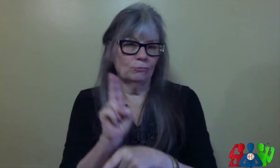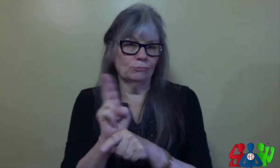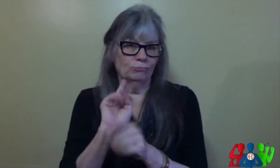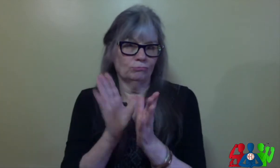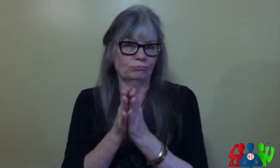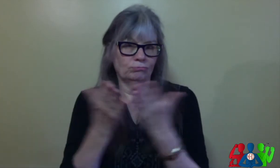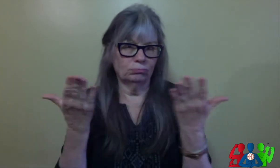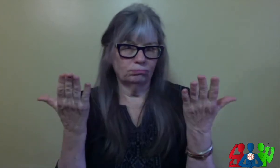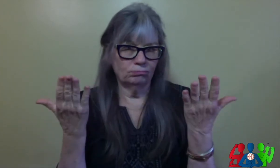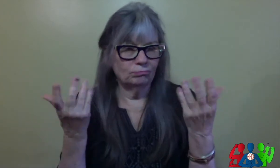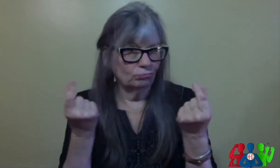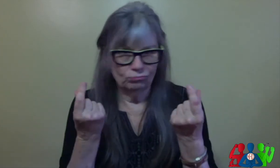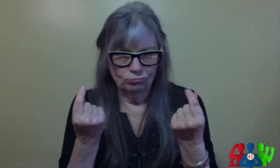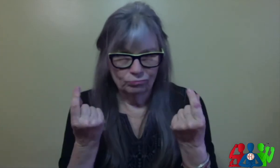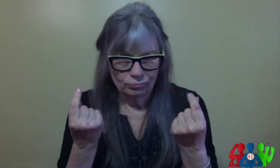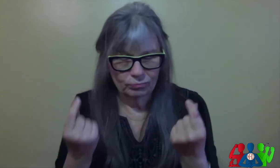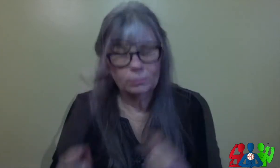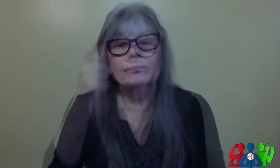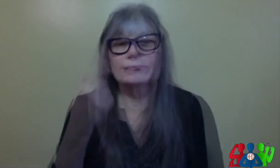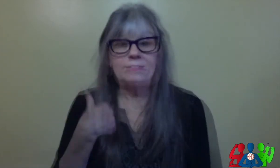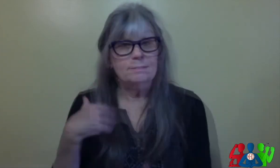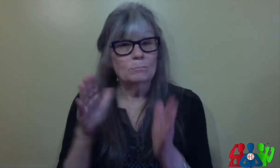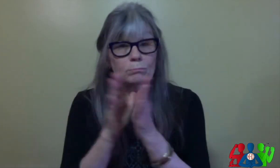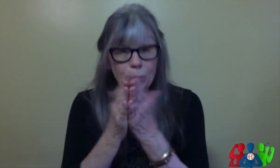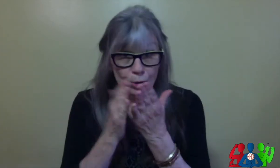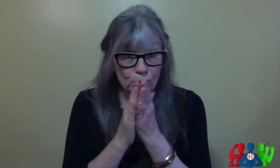Here we're showing you some other materials or activities